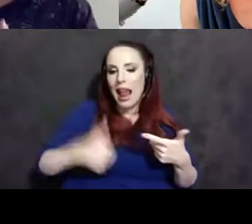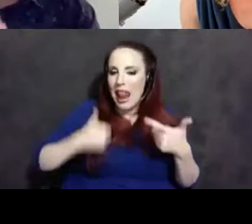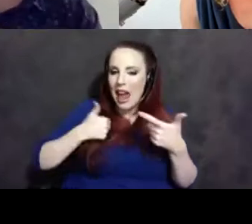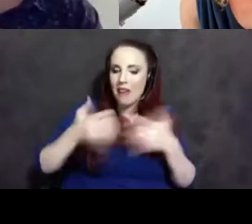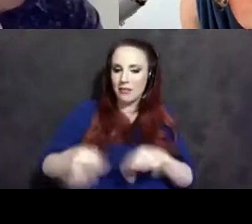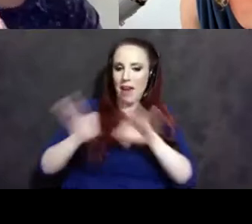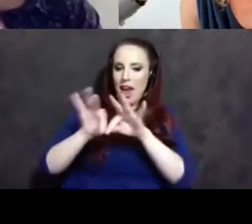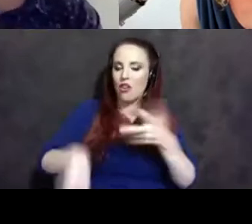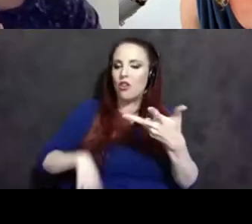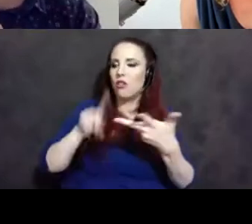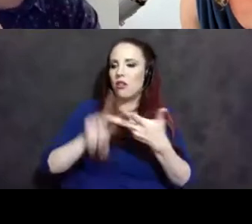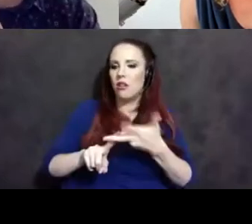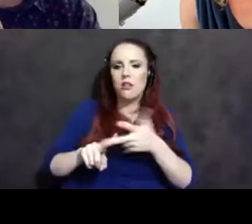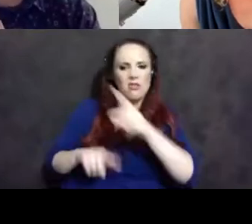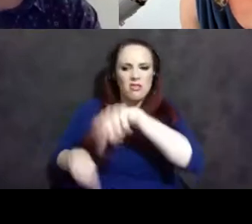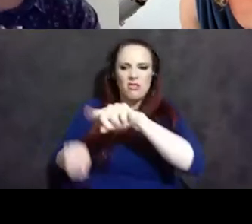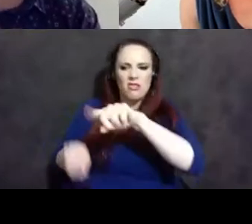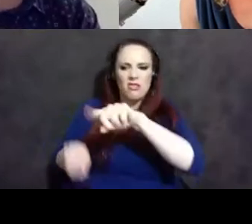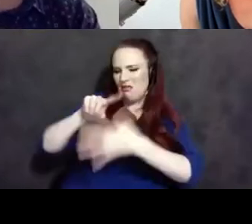what they're doing. And I trust them 100%.